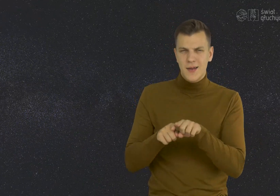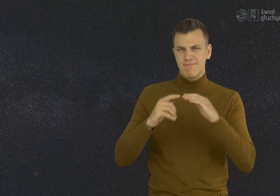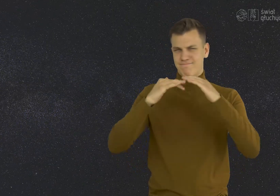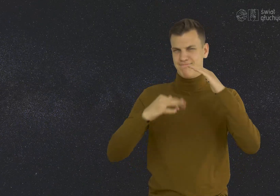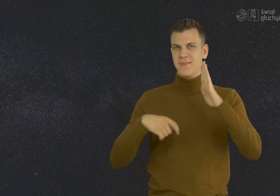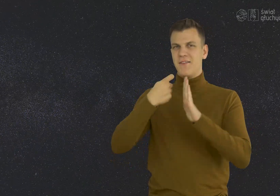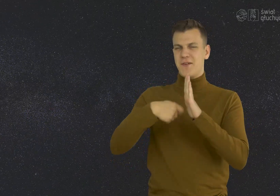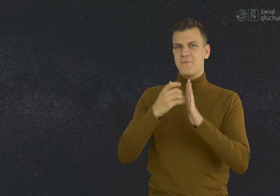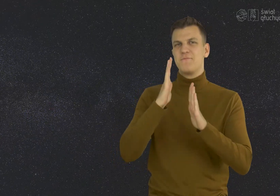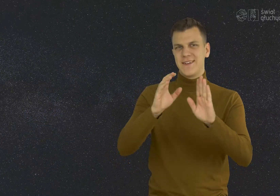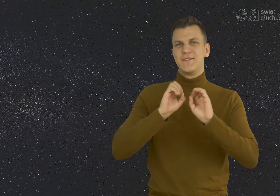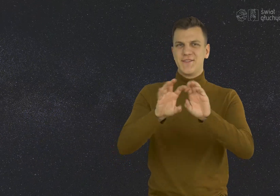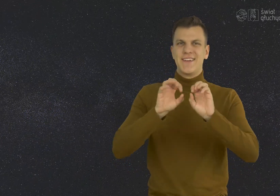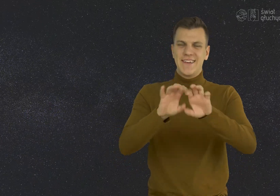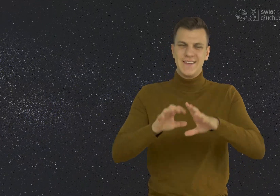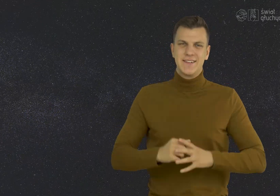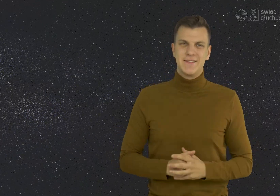In the next part of this episode you will know about it.